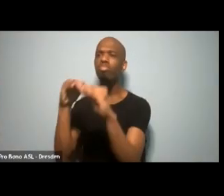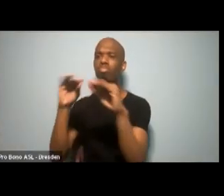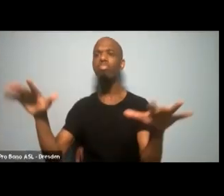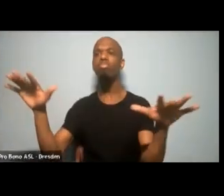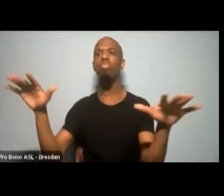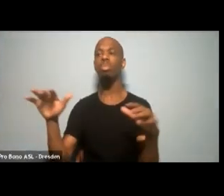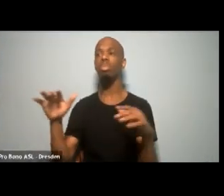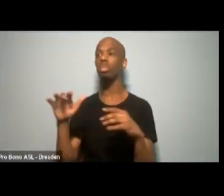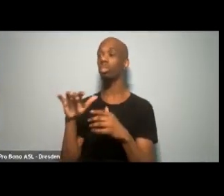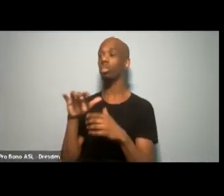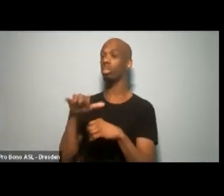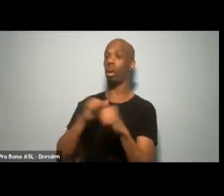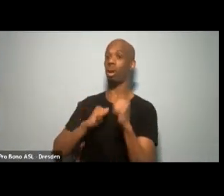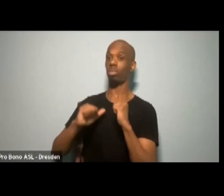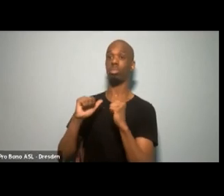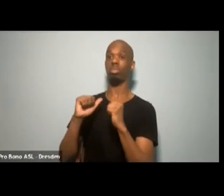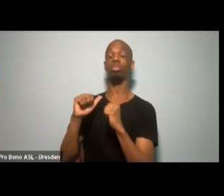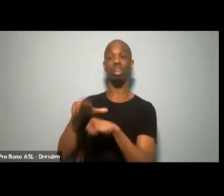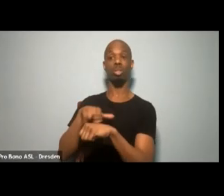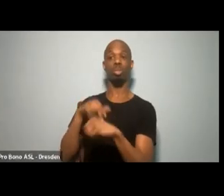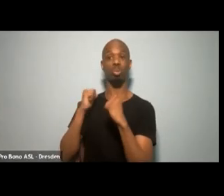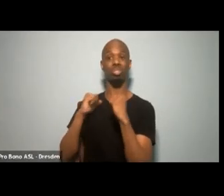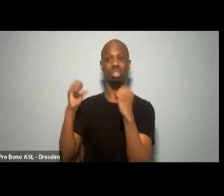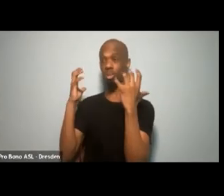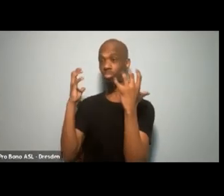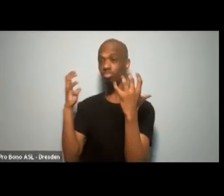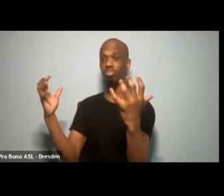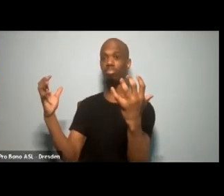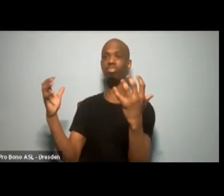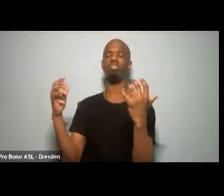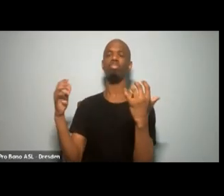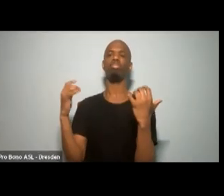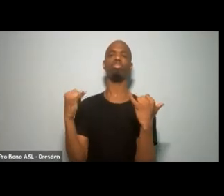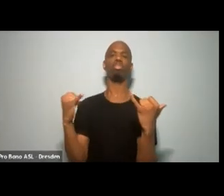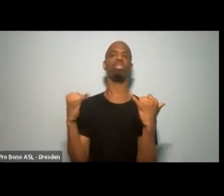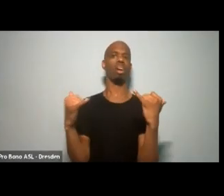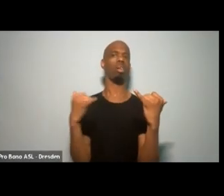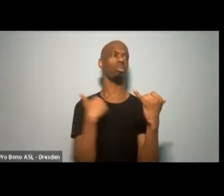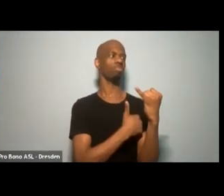that National Theatre edifice commands in the whole of African continent.